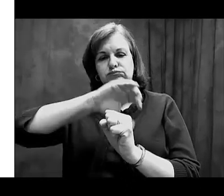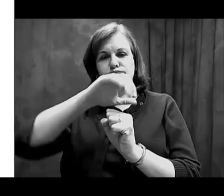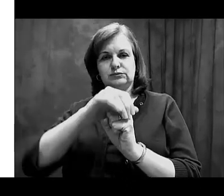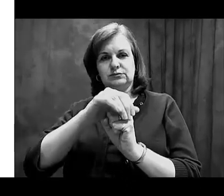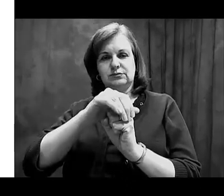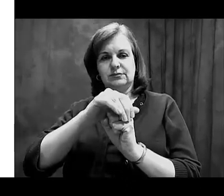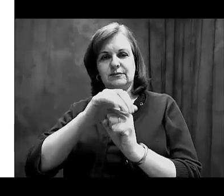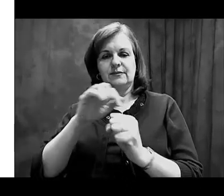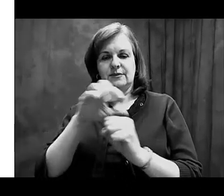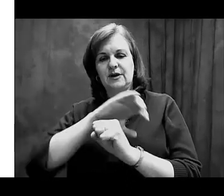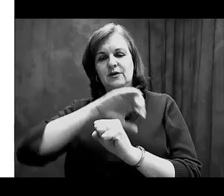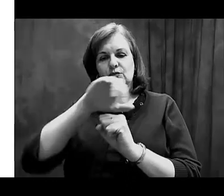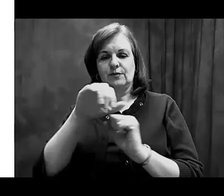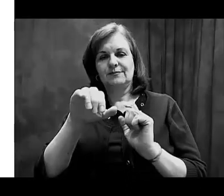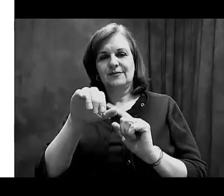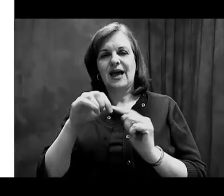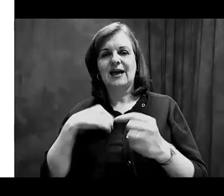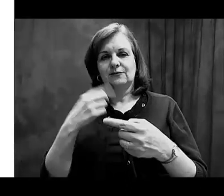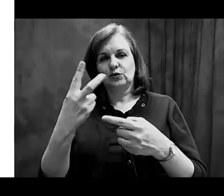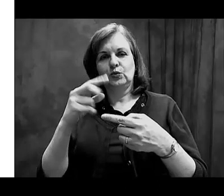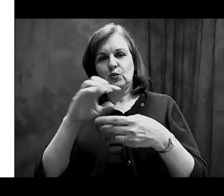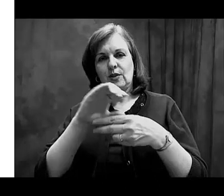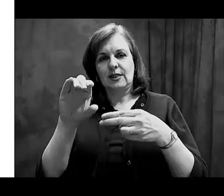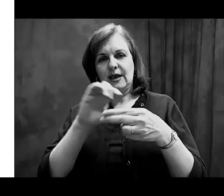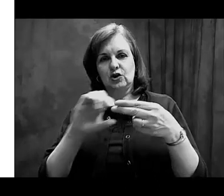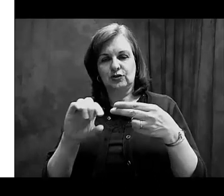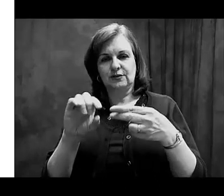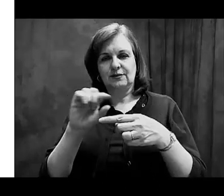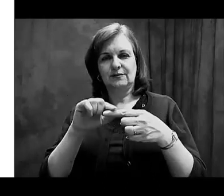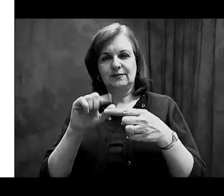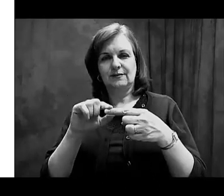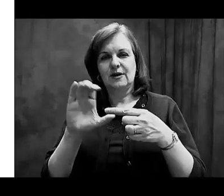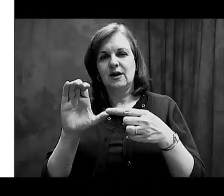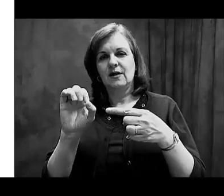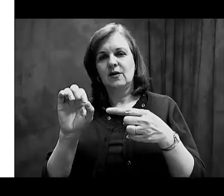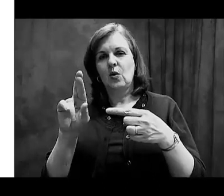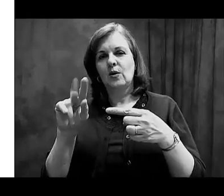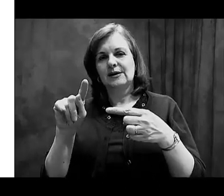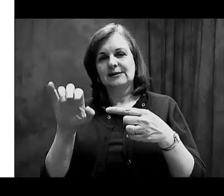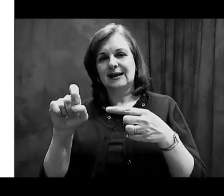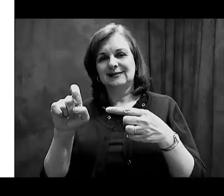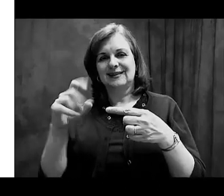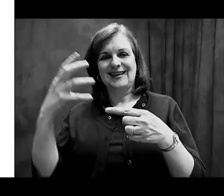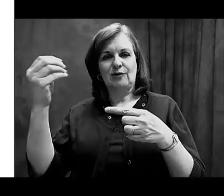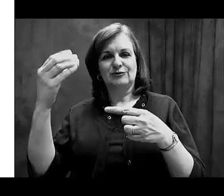An adrenal cortex -- cortex remember is always the outside